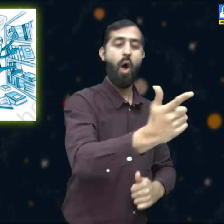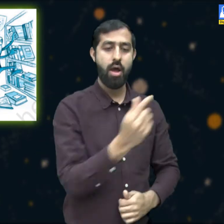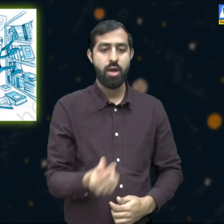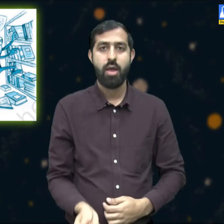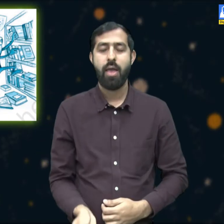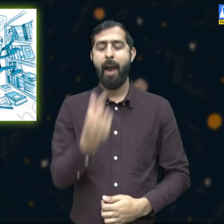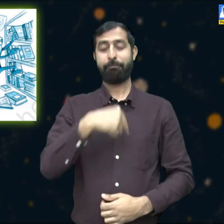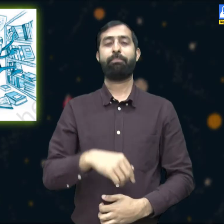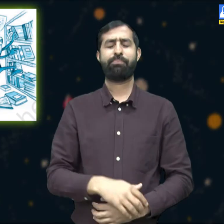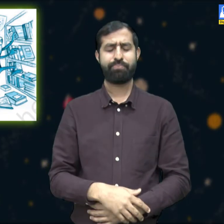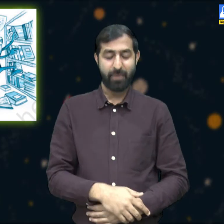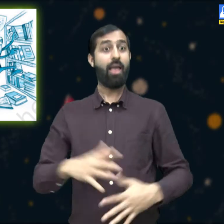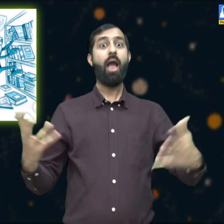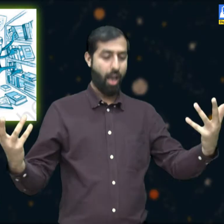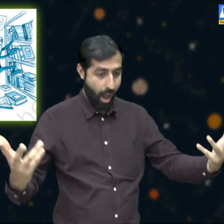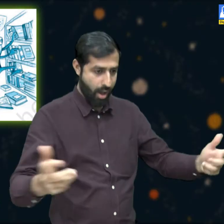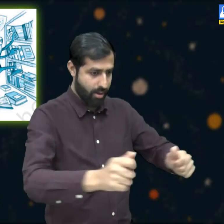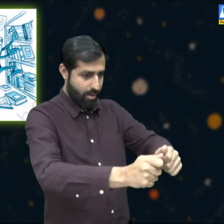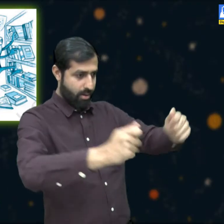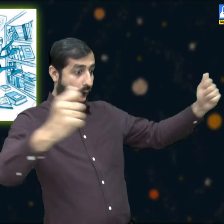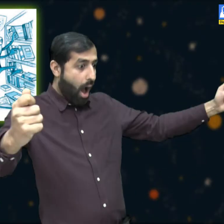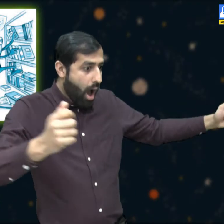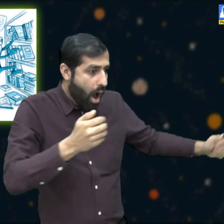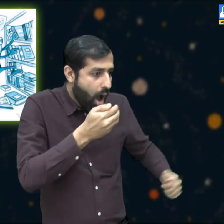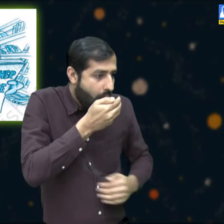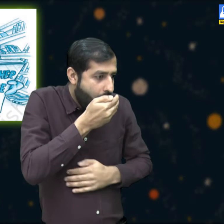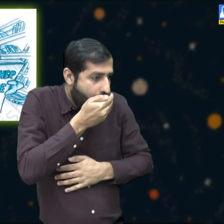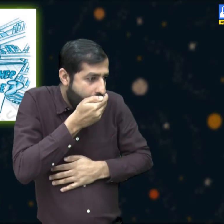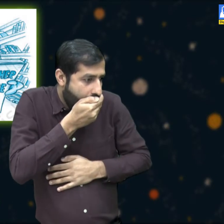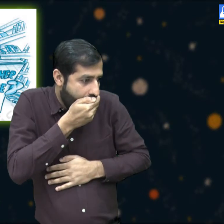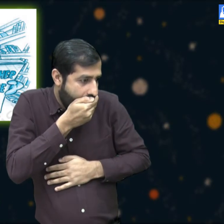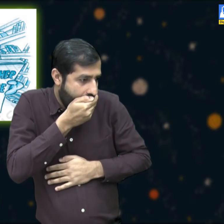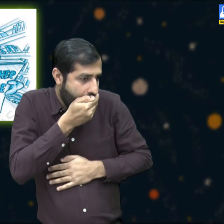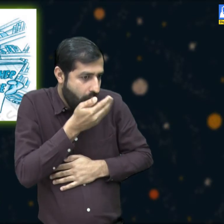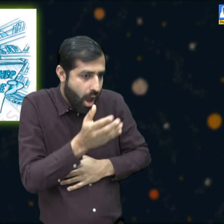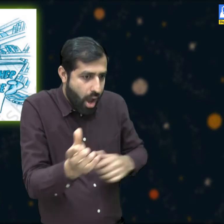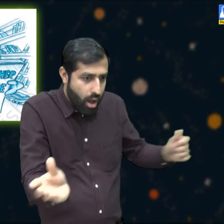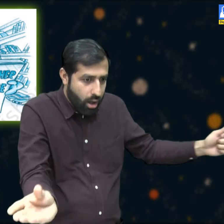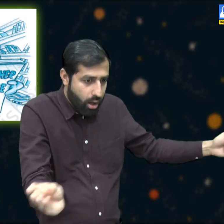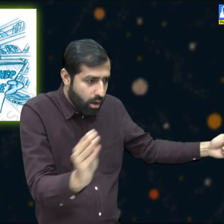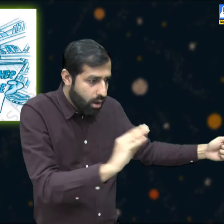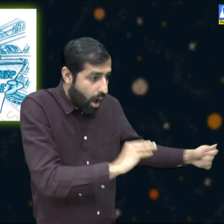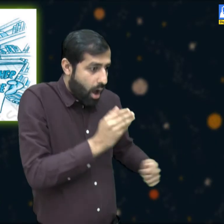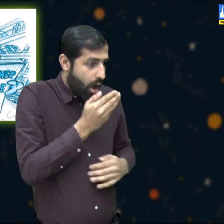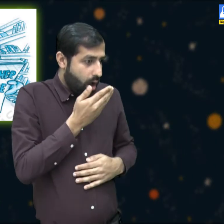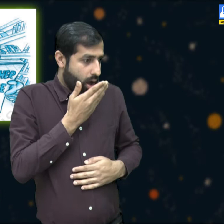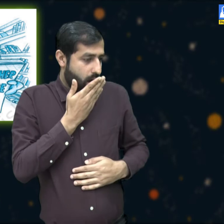Everyone swallowed the vitamin and when they opened the book they were in shock.